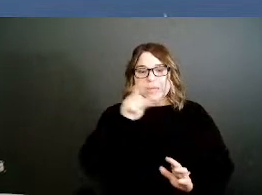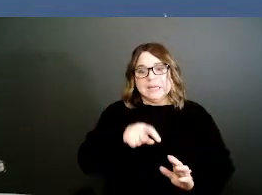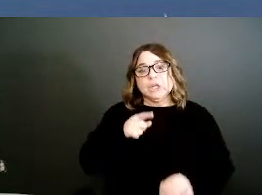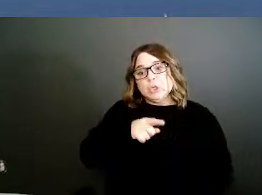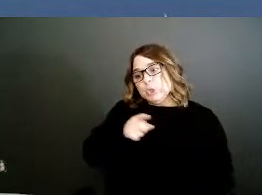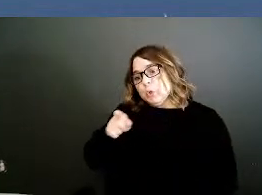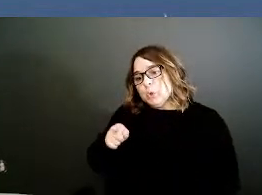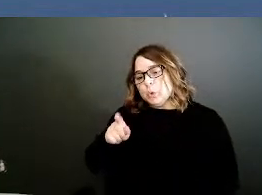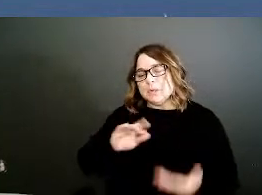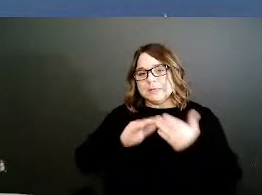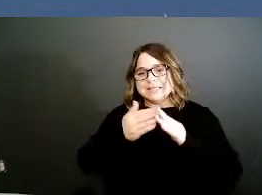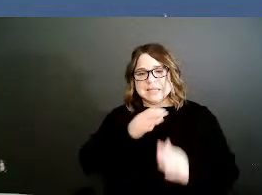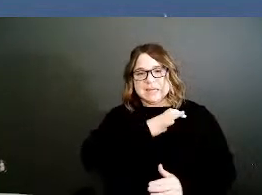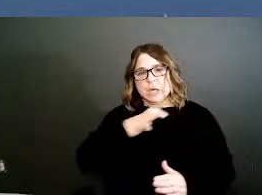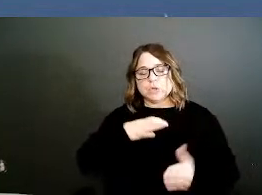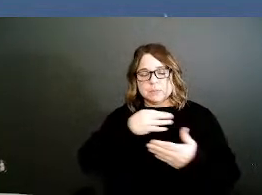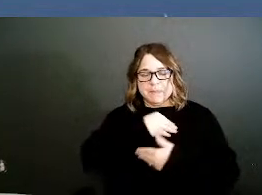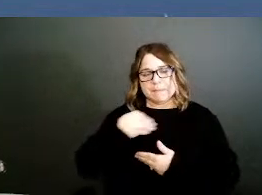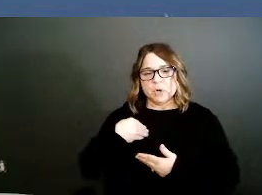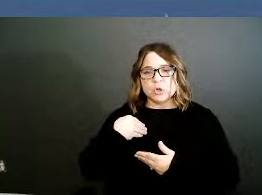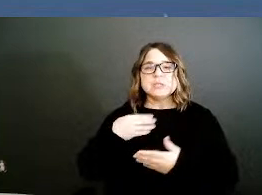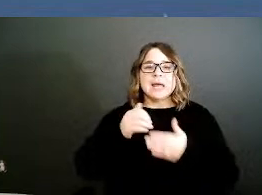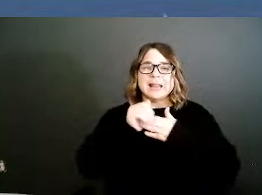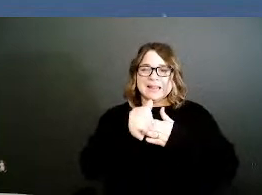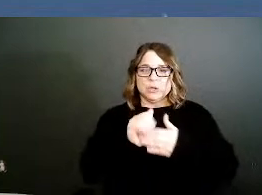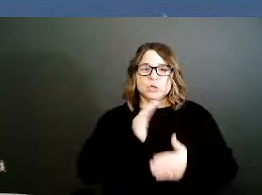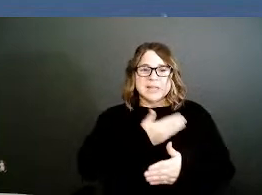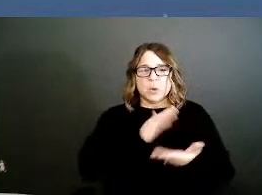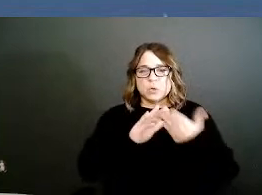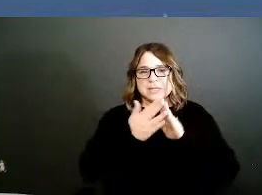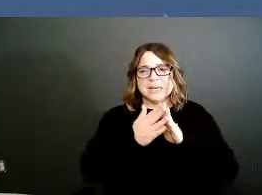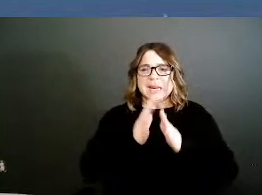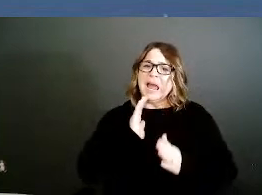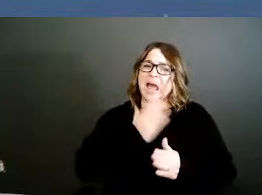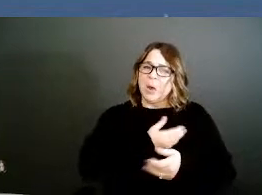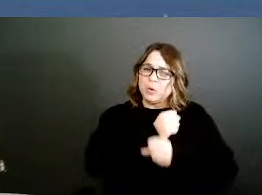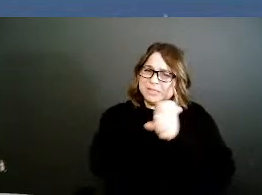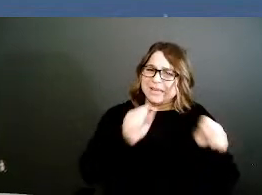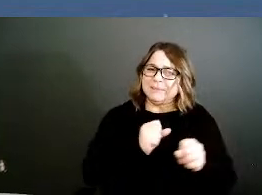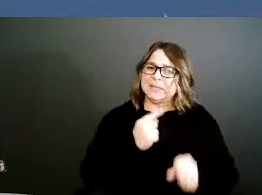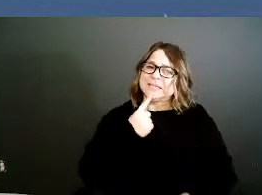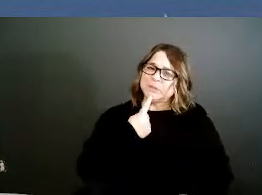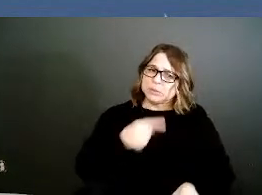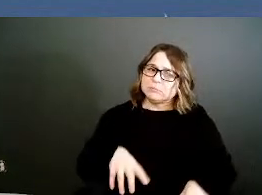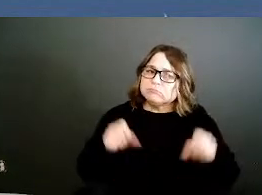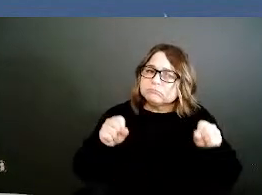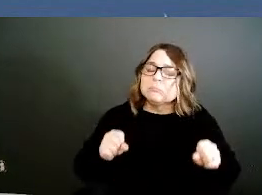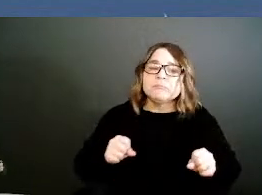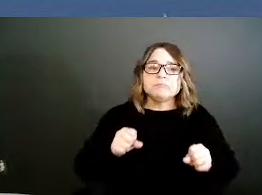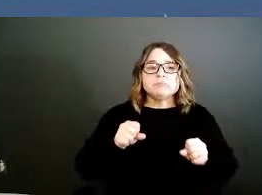LEADERS IN OUR CITY, TO TAKE OUR SAFETY SERIOUSLY, TO INCREASE THE FUNDING AND EXPAND THE PROGRAMS THAT WE KNOW WORK.